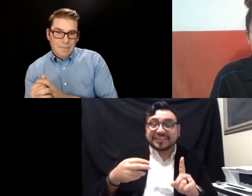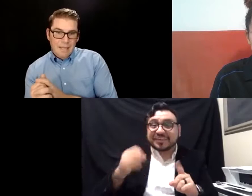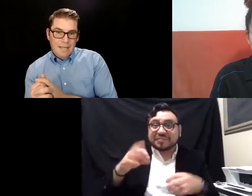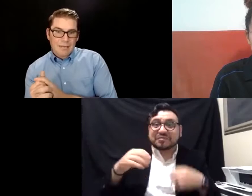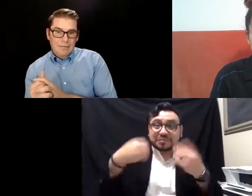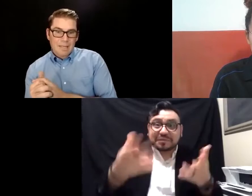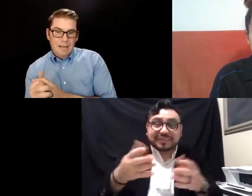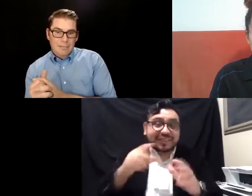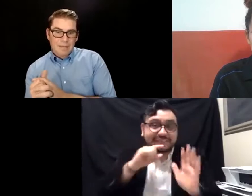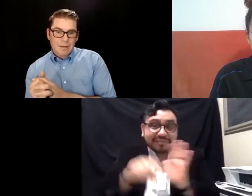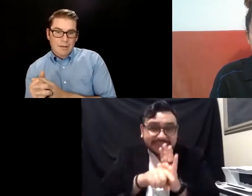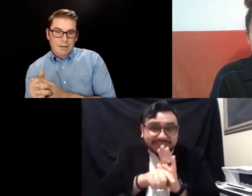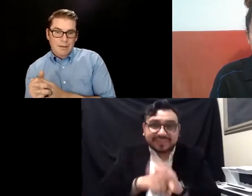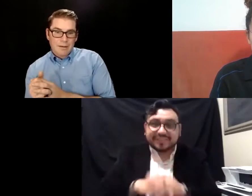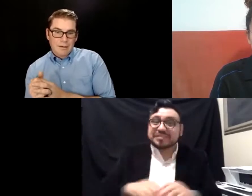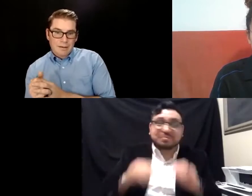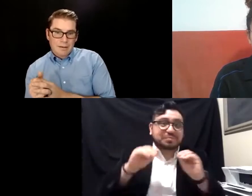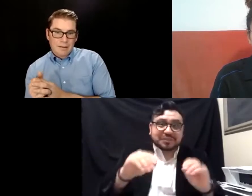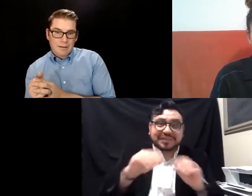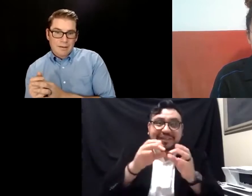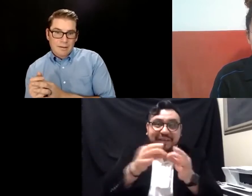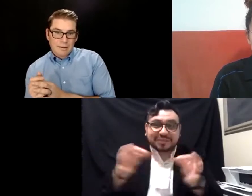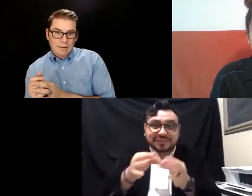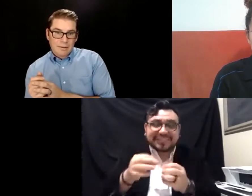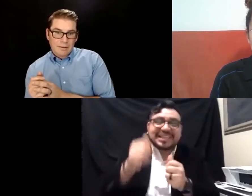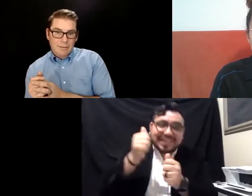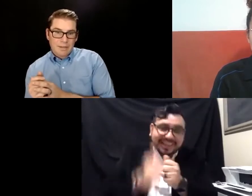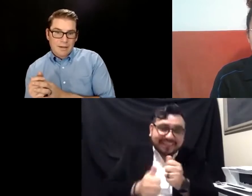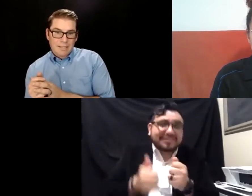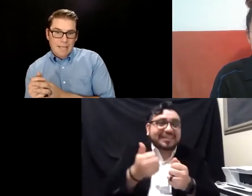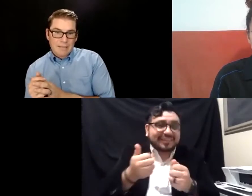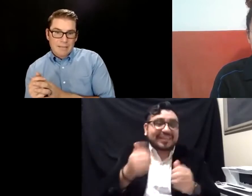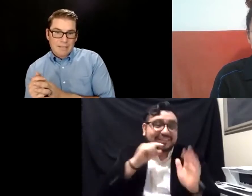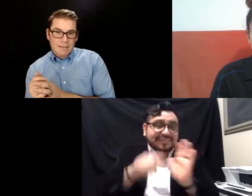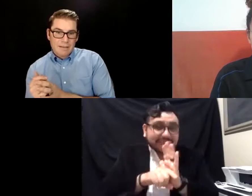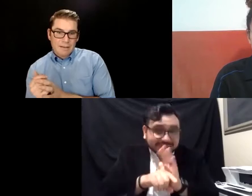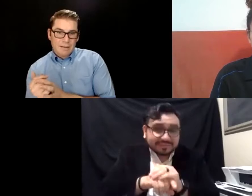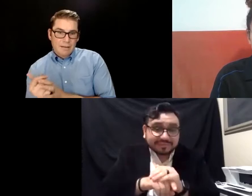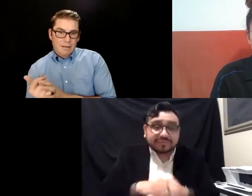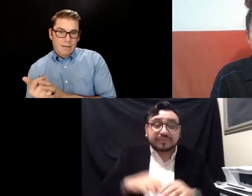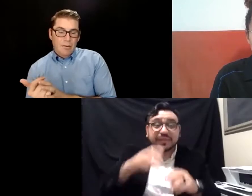And that can really help someone. With their assignments.